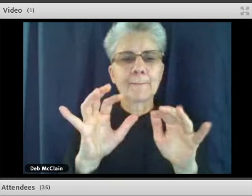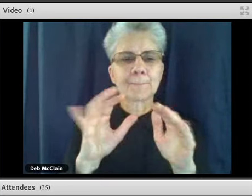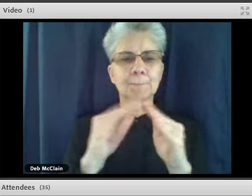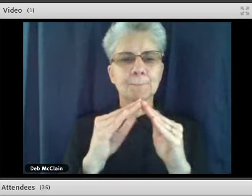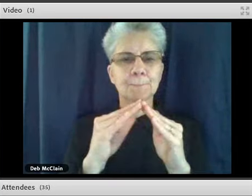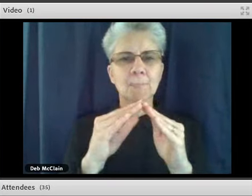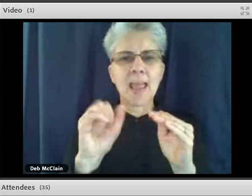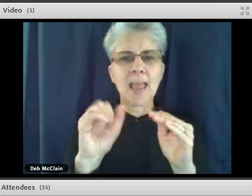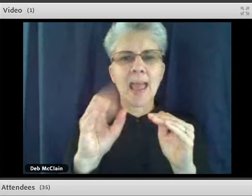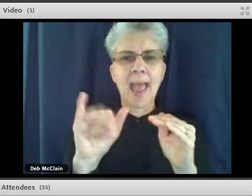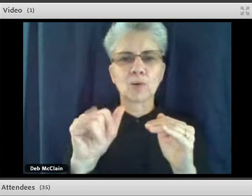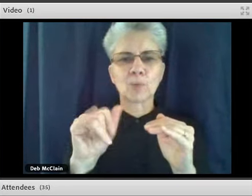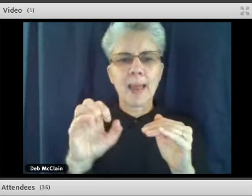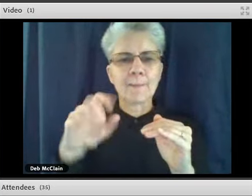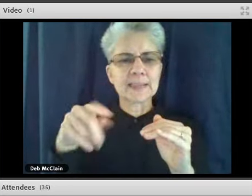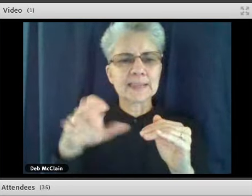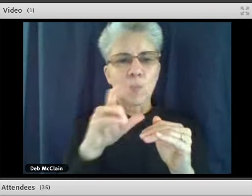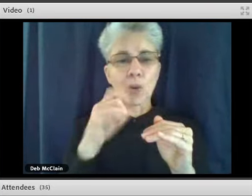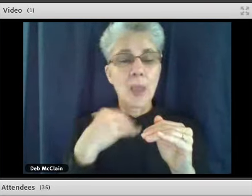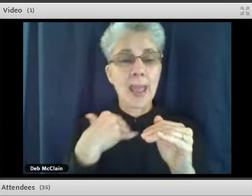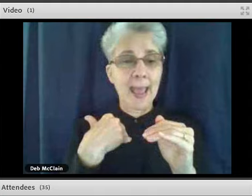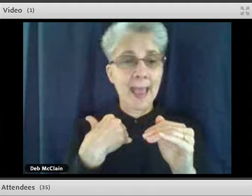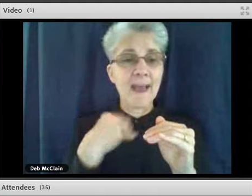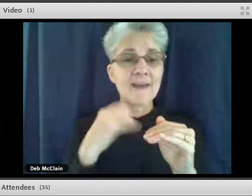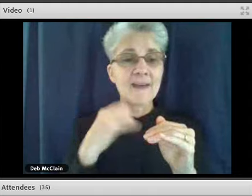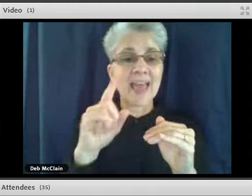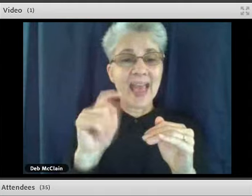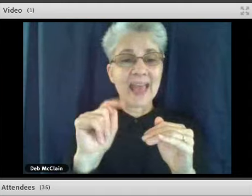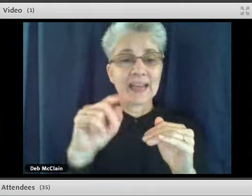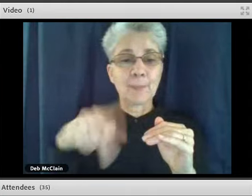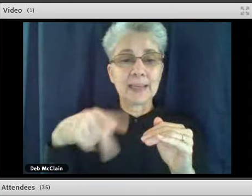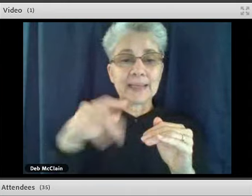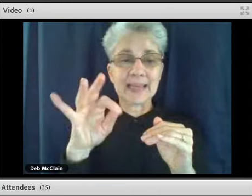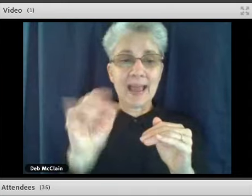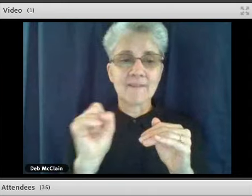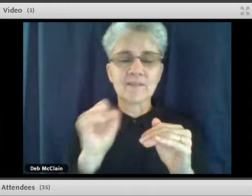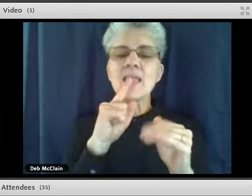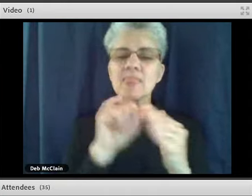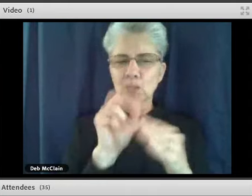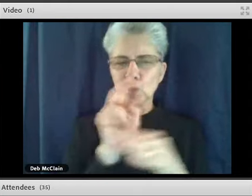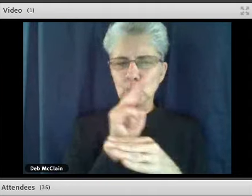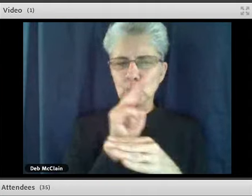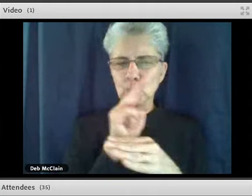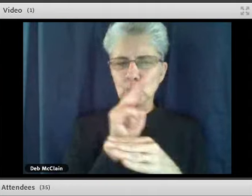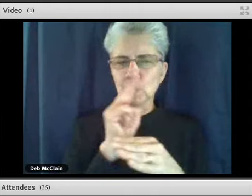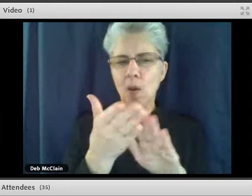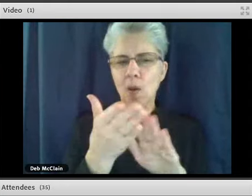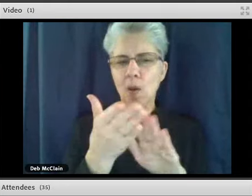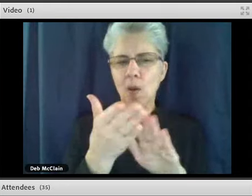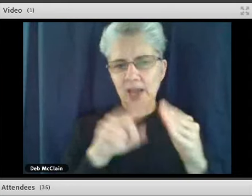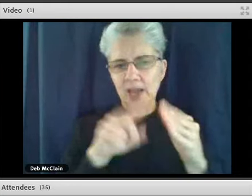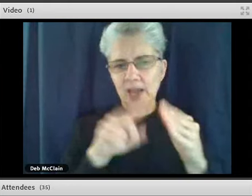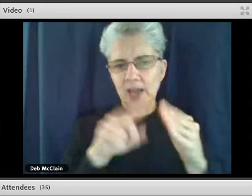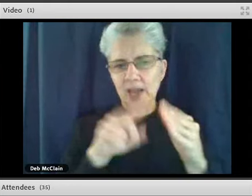I'm sorry, full Adobe... Acrobat DC, where you have -- you can actually edit PDFs,